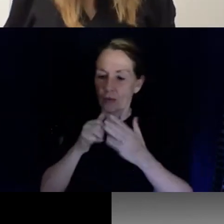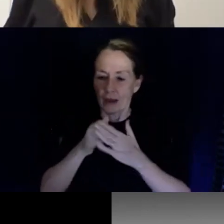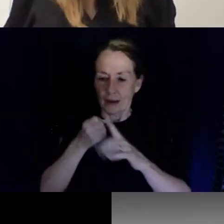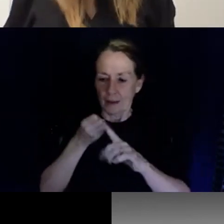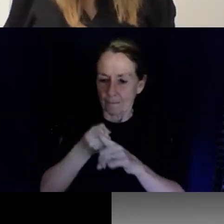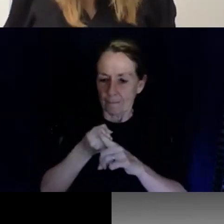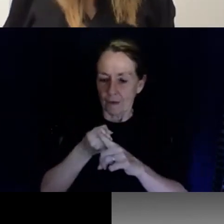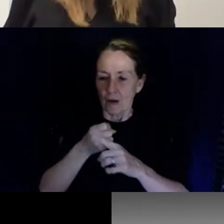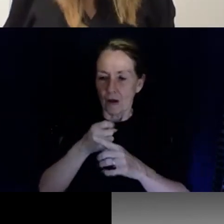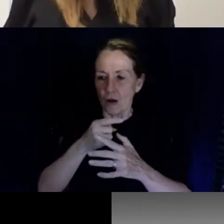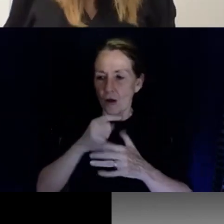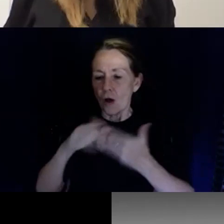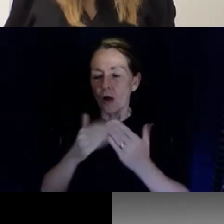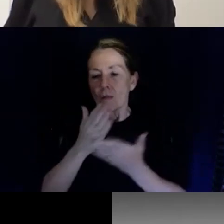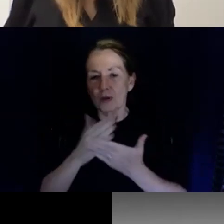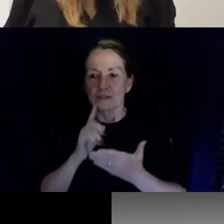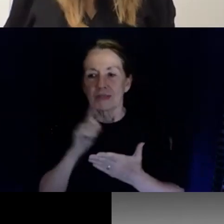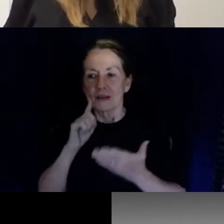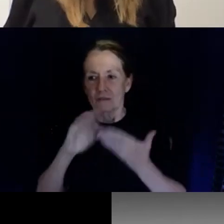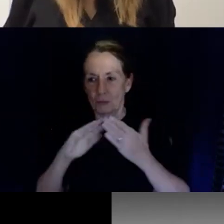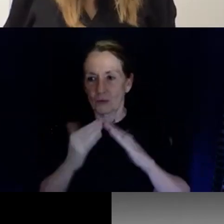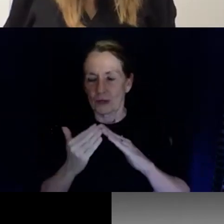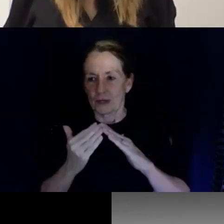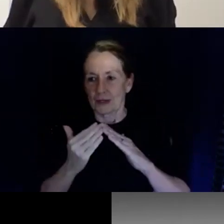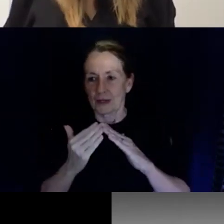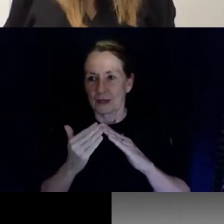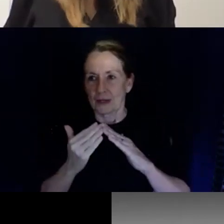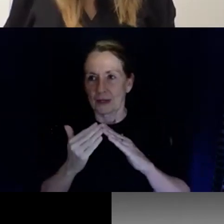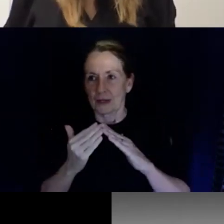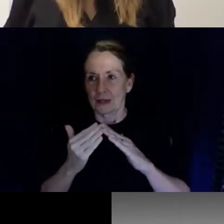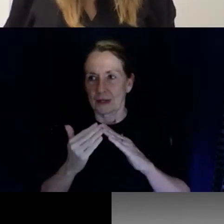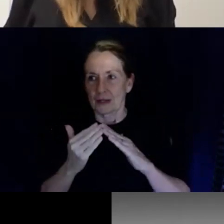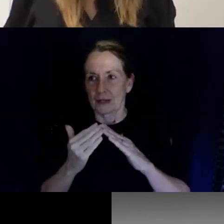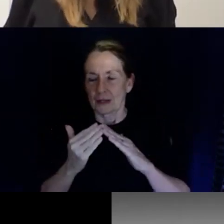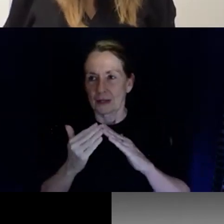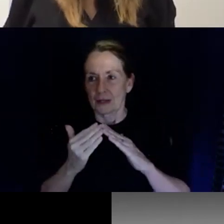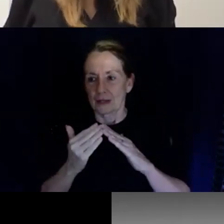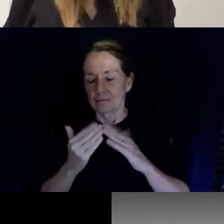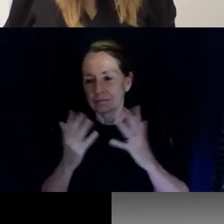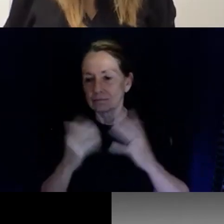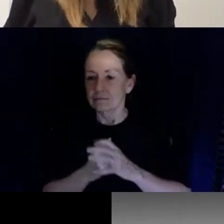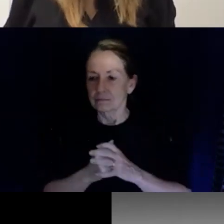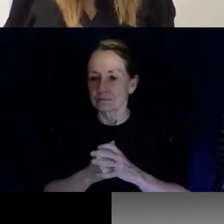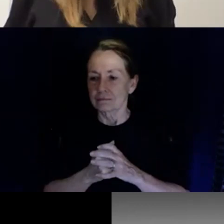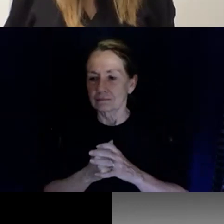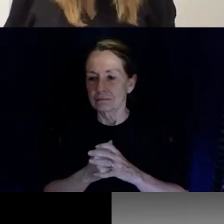AND IT'S DEFINITELY SOMETHING WE NEED TO FOCUS ON AS A COLLECTIVE GROUP AND THE COMMISSION OVERALL.